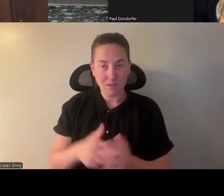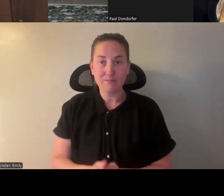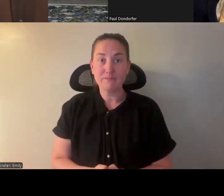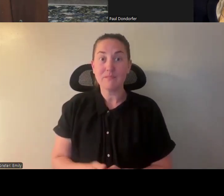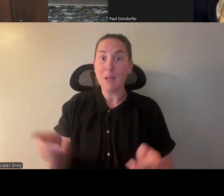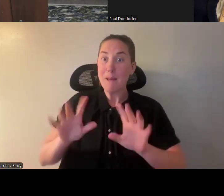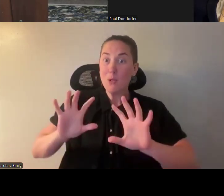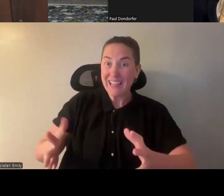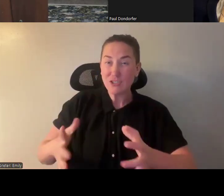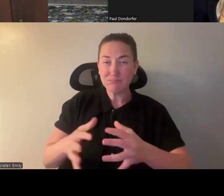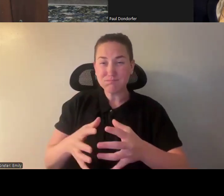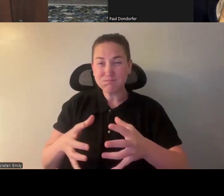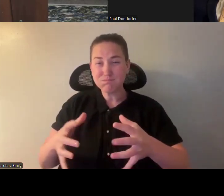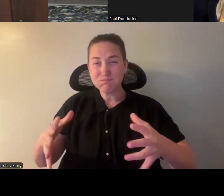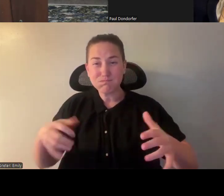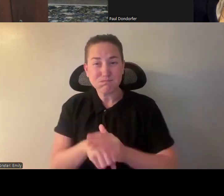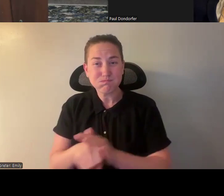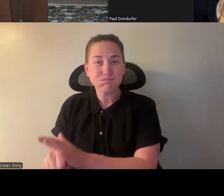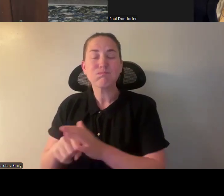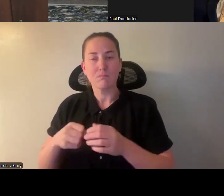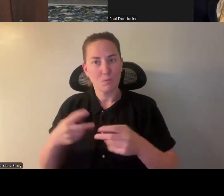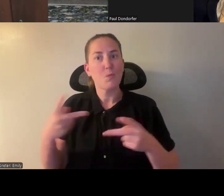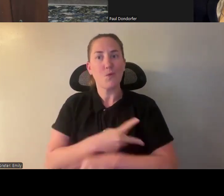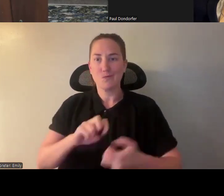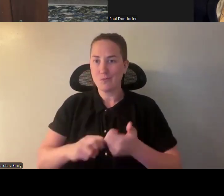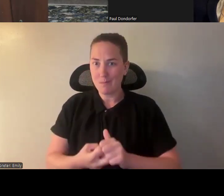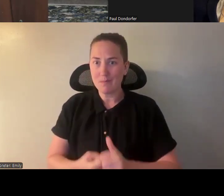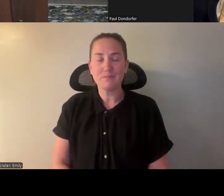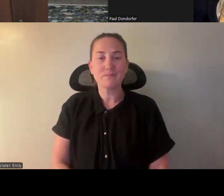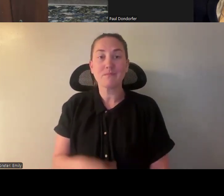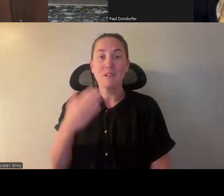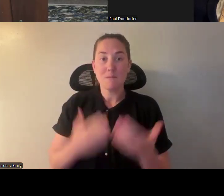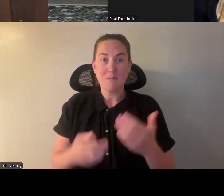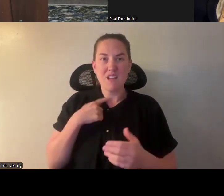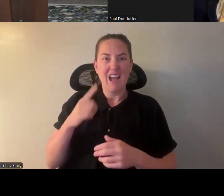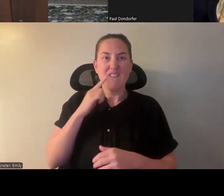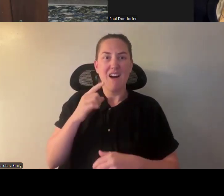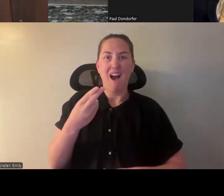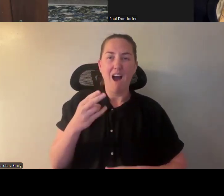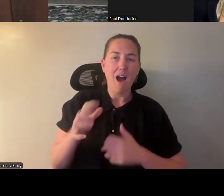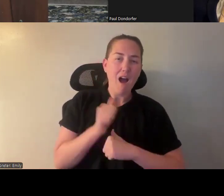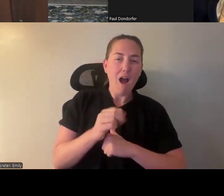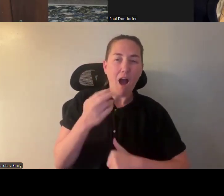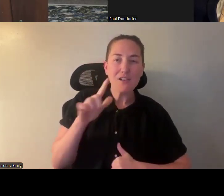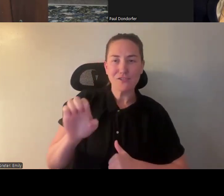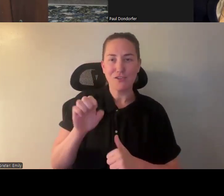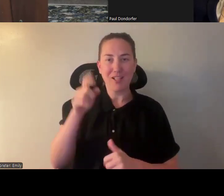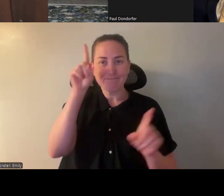causing problems The chance of a hostile extraterrestrial invasion due to the fact